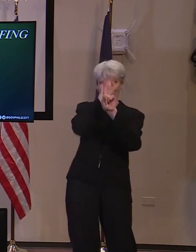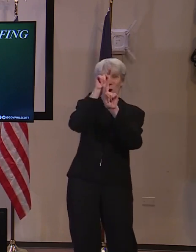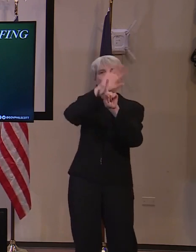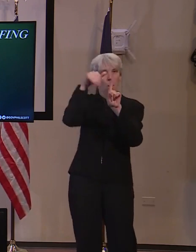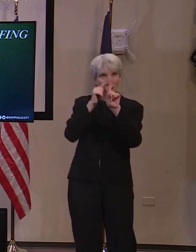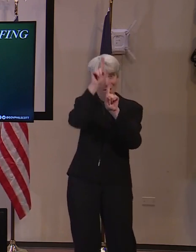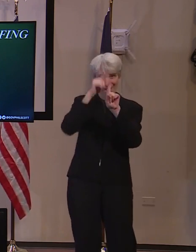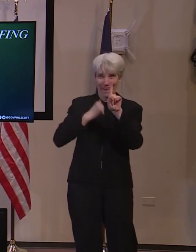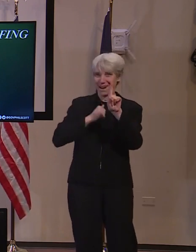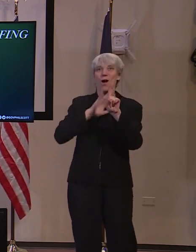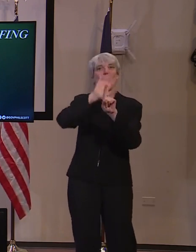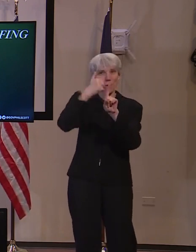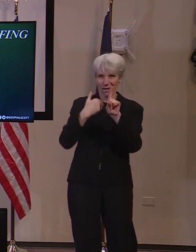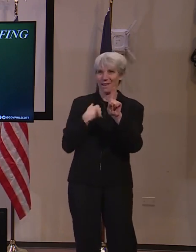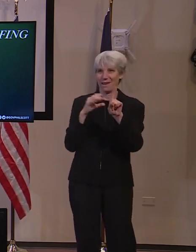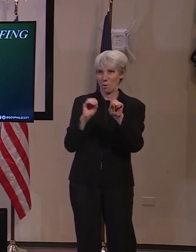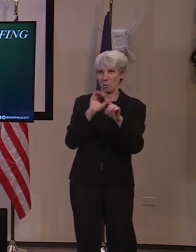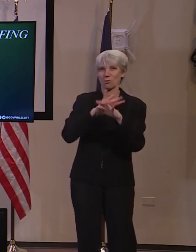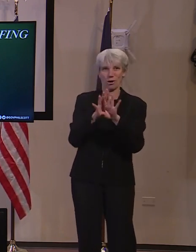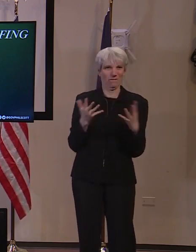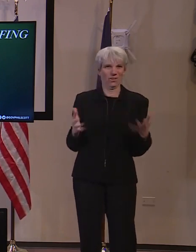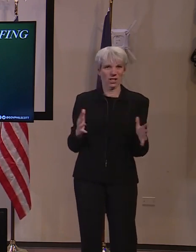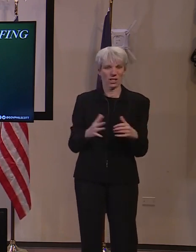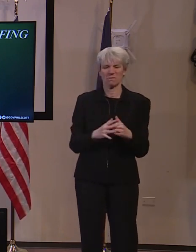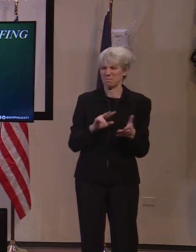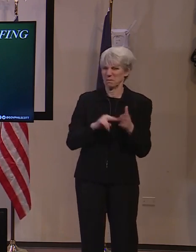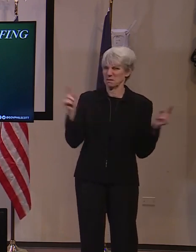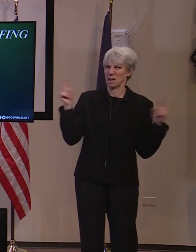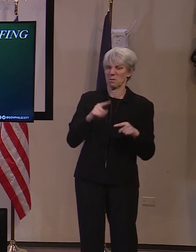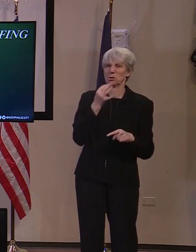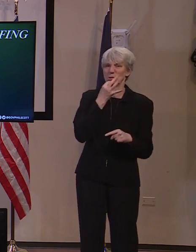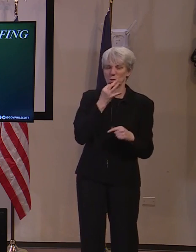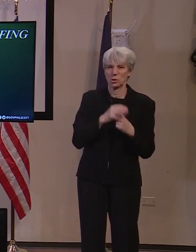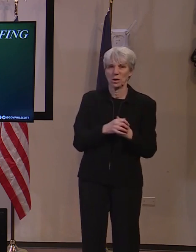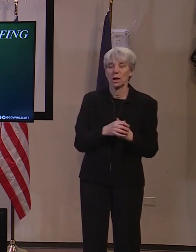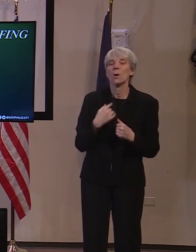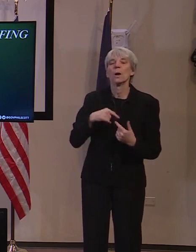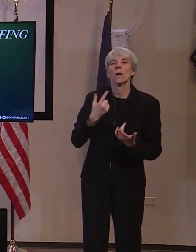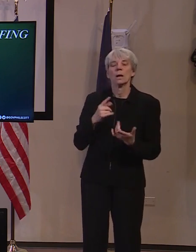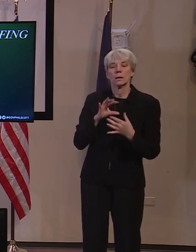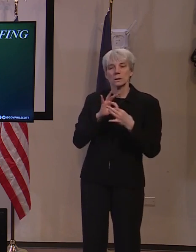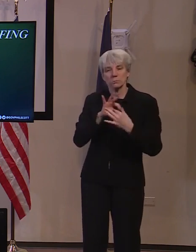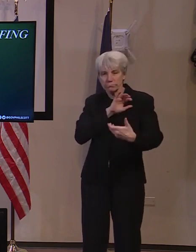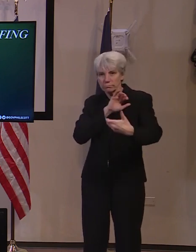We're continuing our genetic sequencing work with Broad Institute and our own public health lab